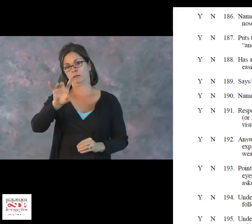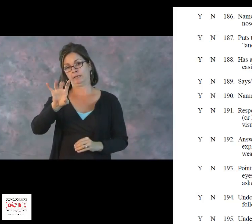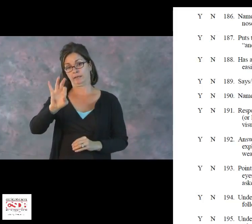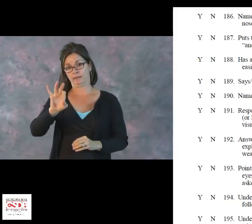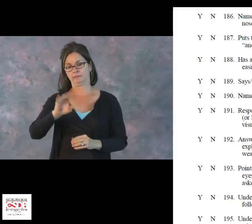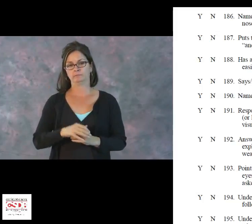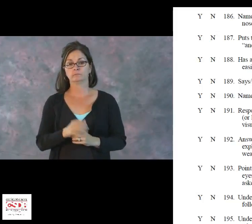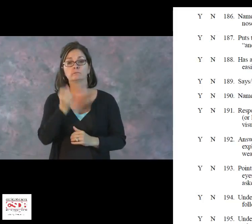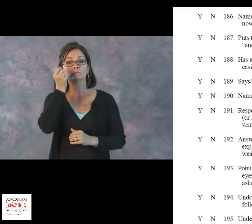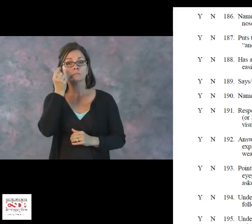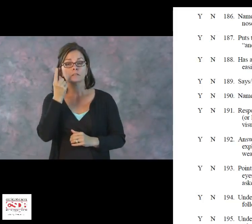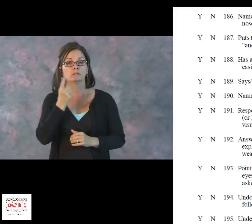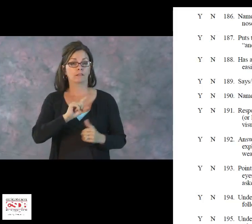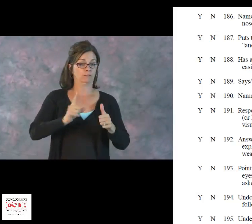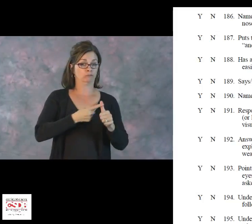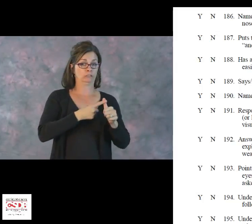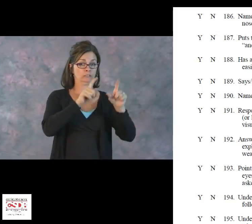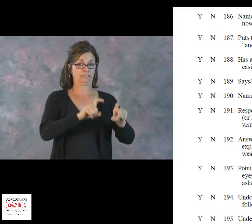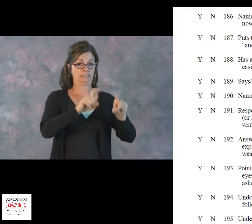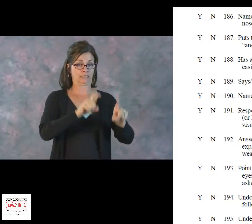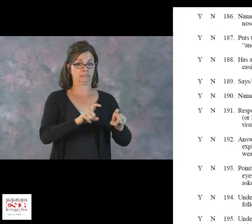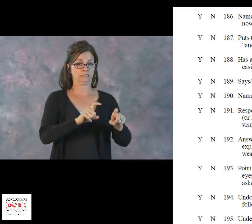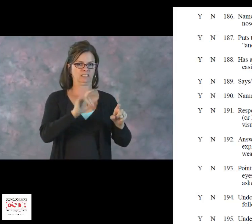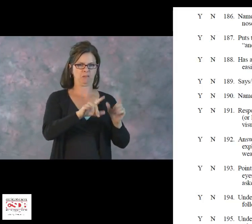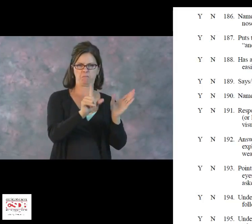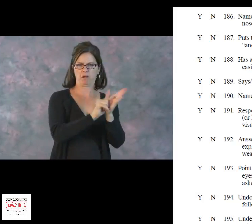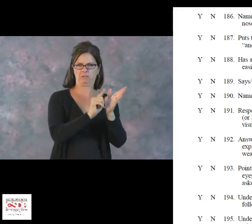The original test published version says,